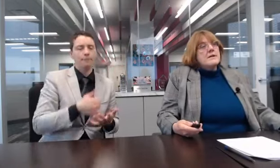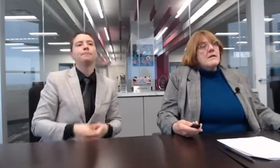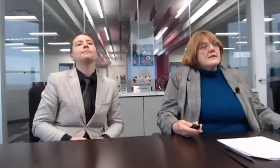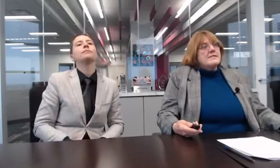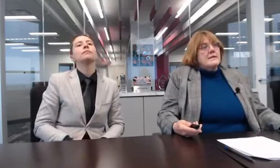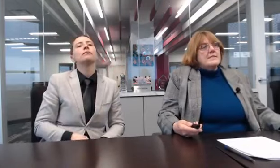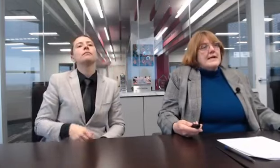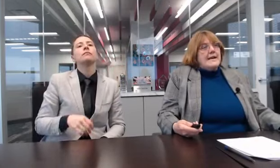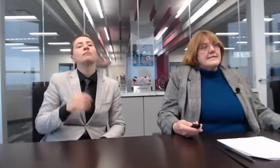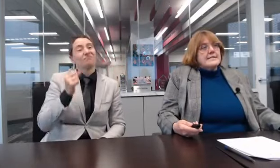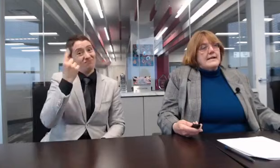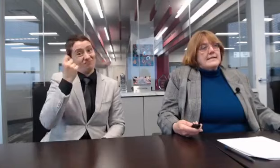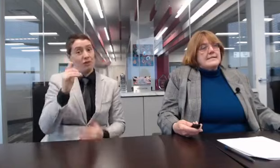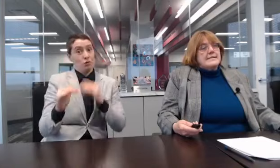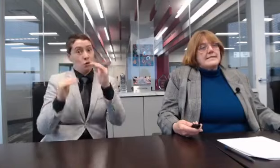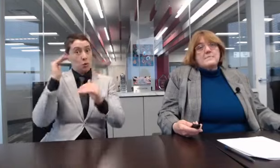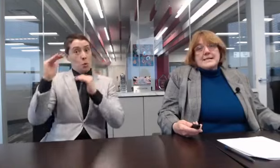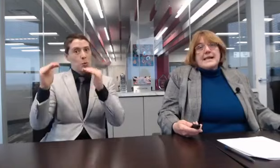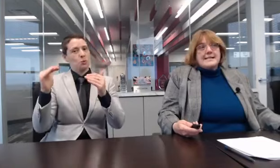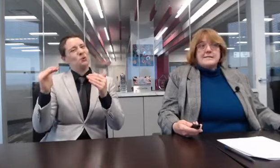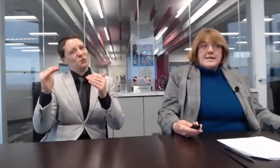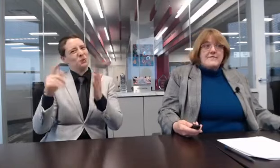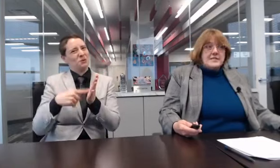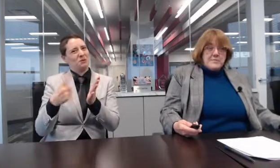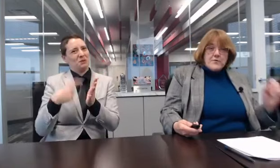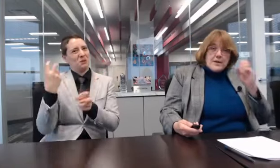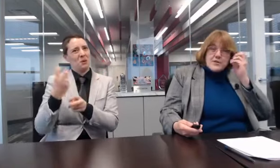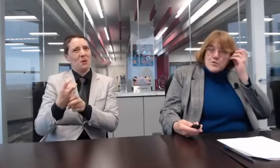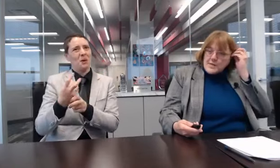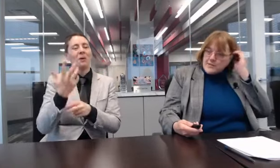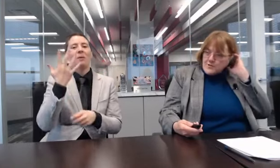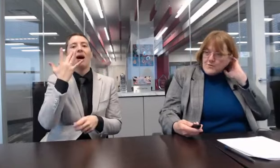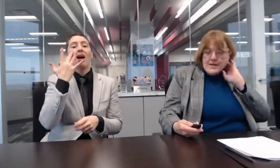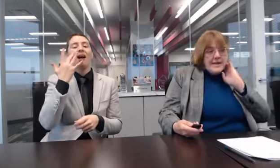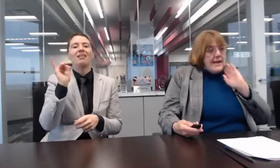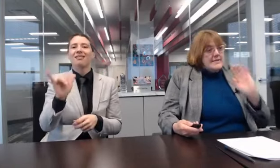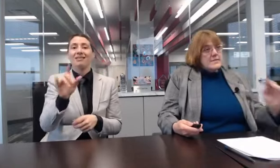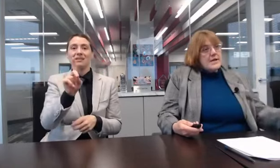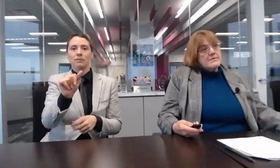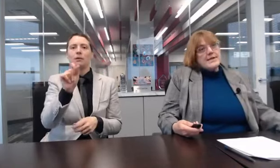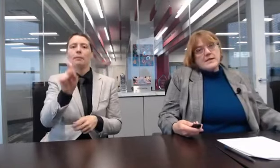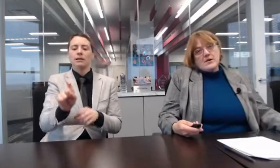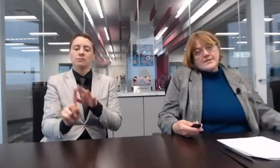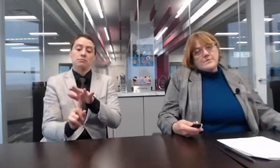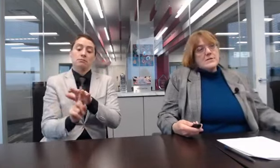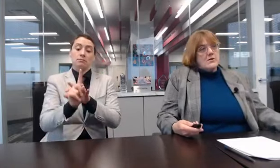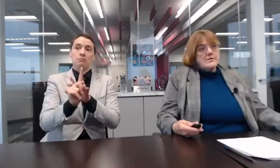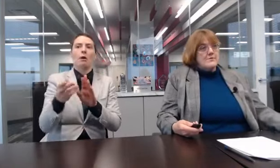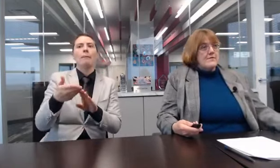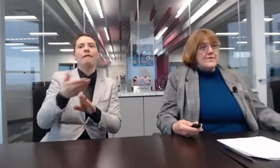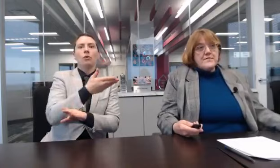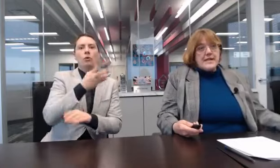because the disability has to be assessed before age 22. And sometimes we get calls from adults who are 50